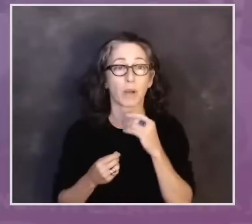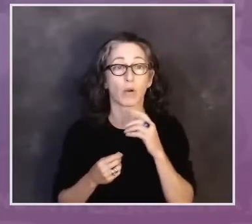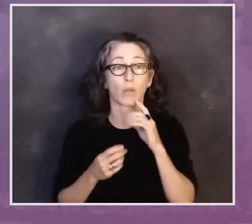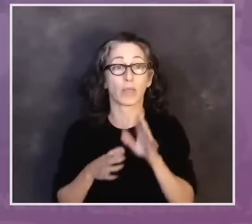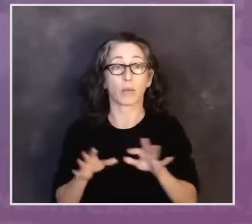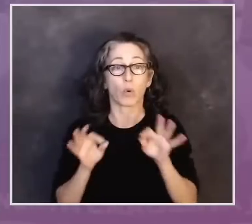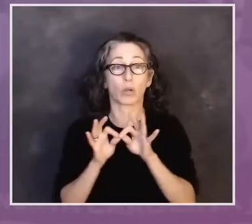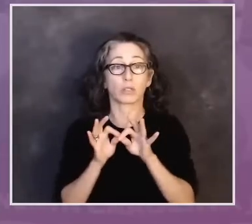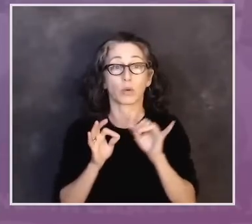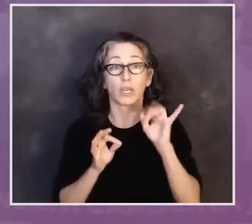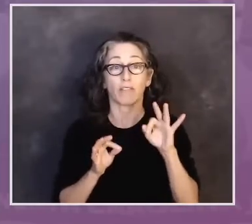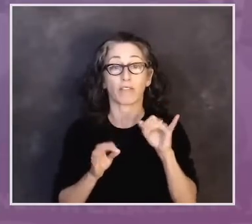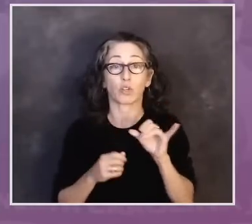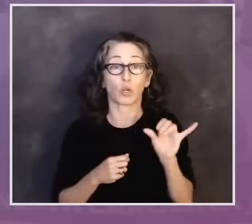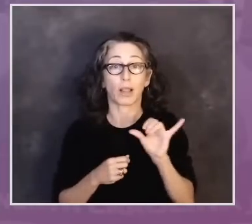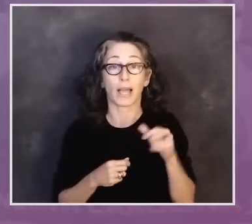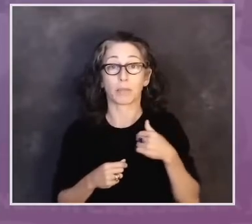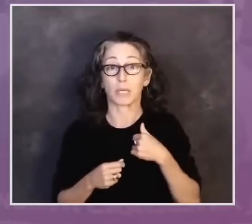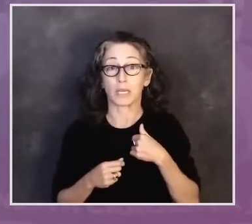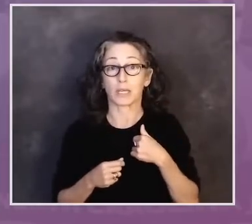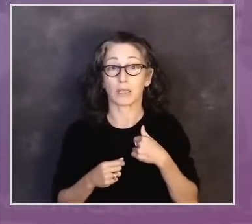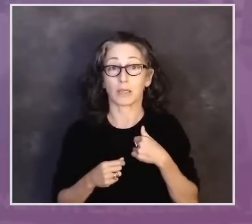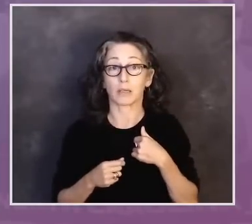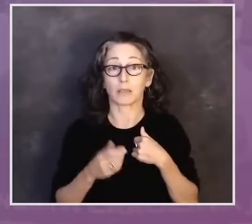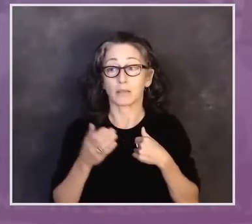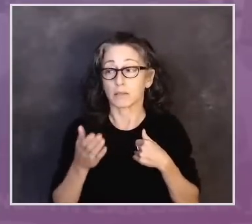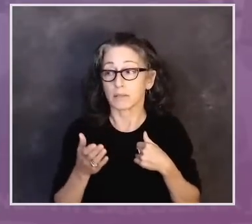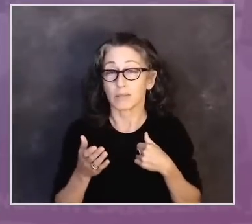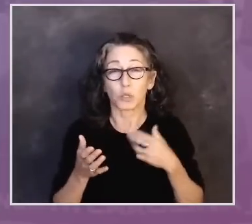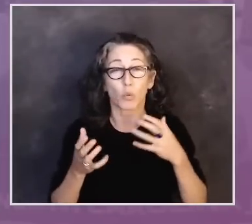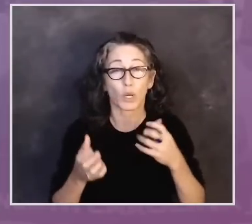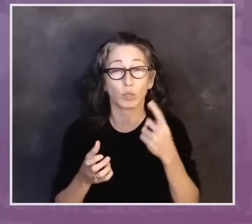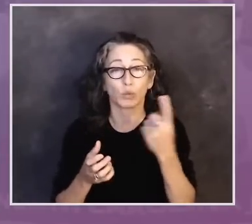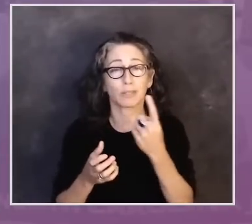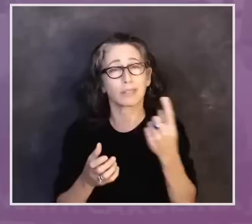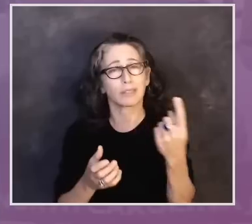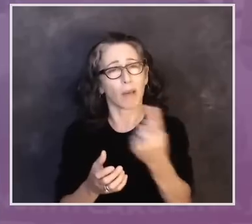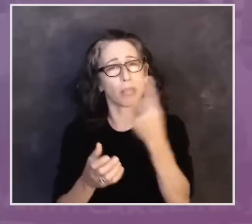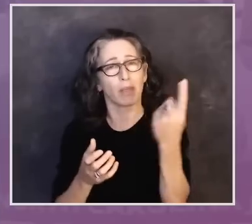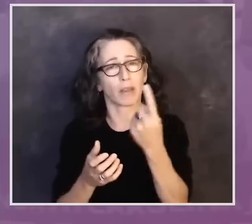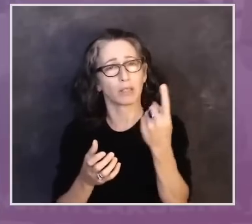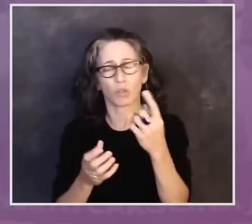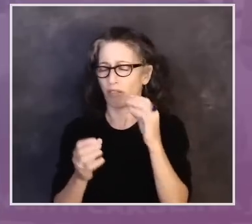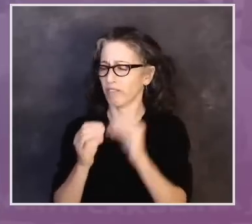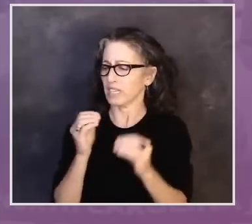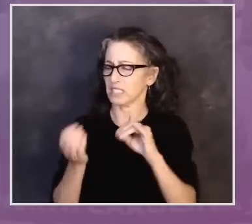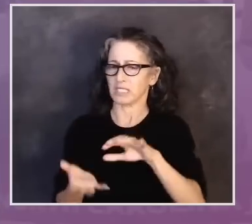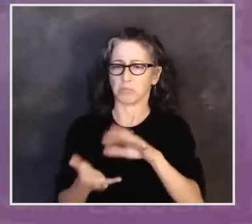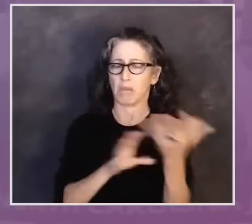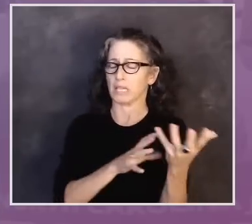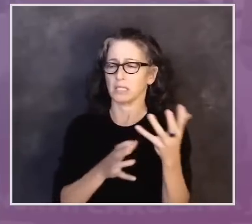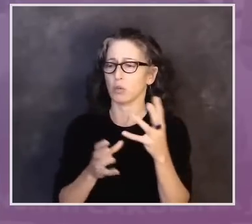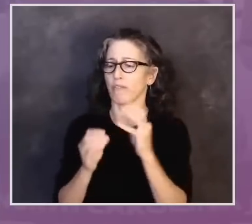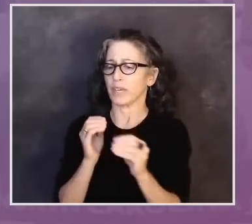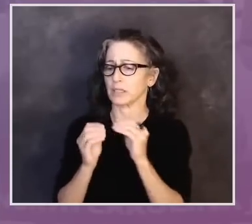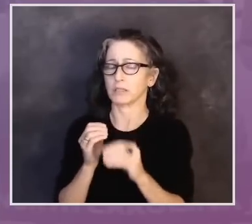I THINK ABOUT VOTING AND I THINK ABOUT THE IMPORTANCE. AND I WONDER IF YOU'RE LIKE ME WHO WANTS TO DO SOMETHING.